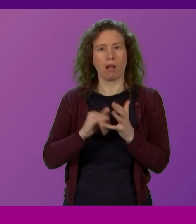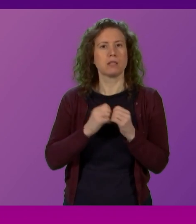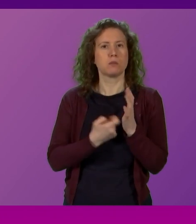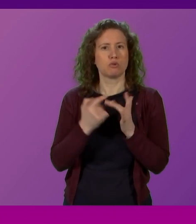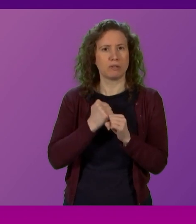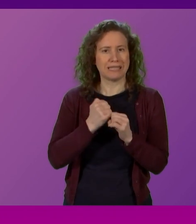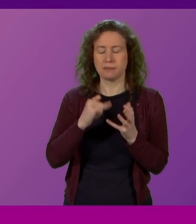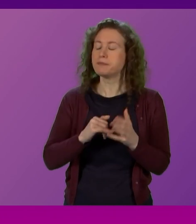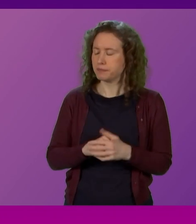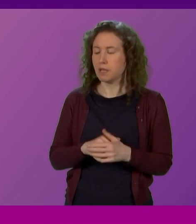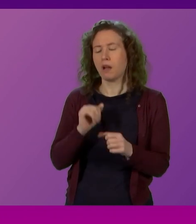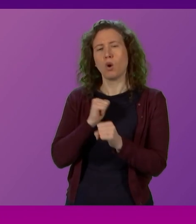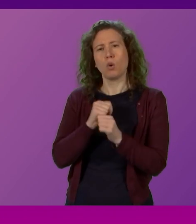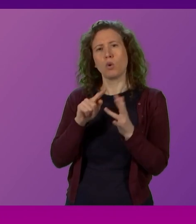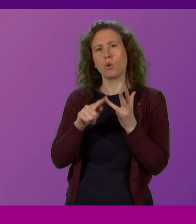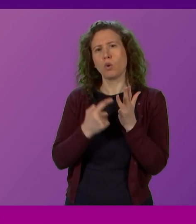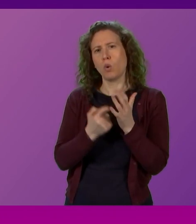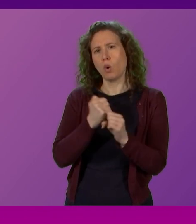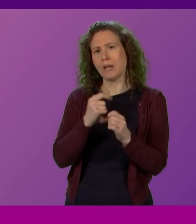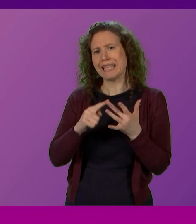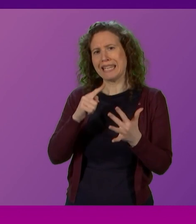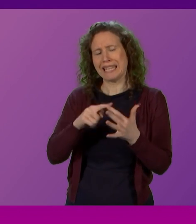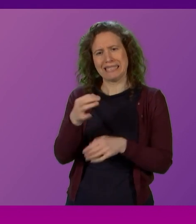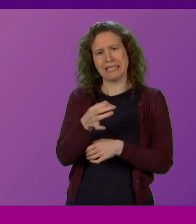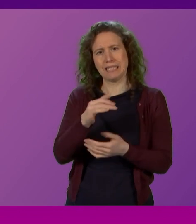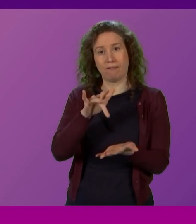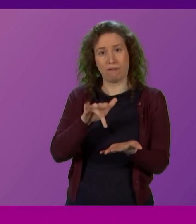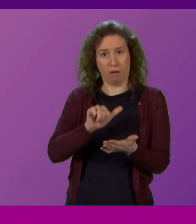Gorgie city farm, which gives volunteering opportunities to disadvantaged young people